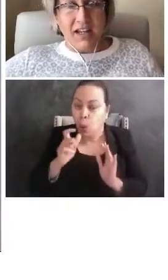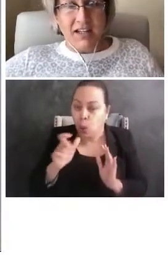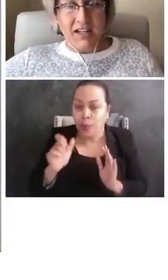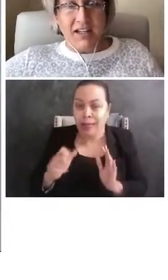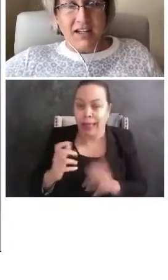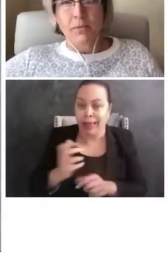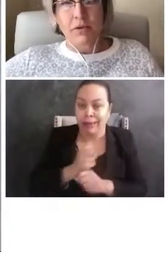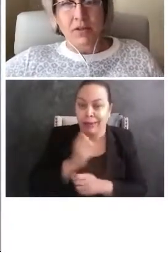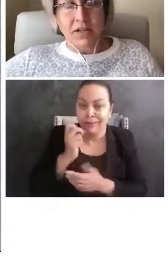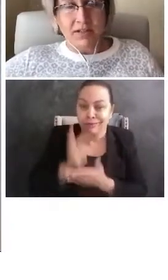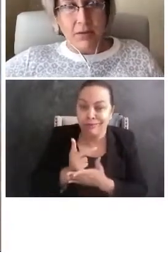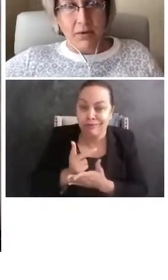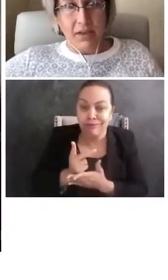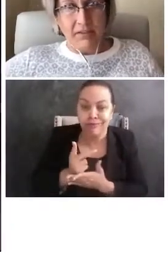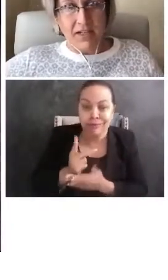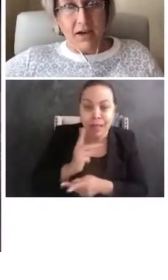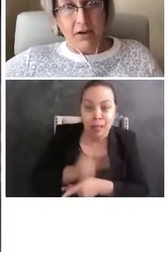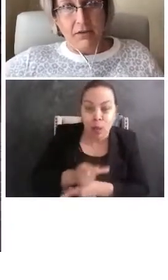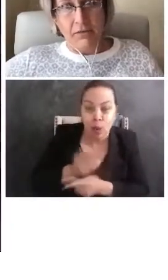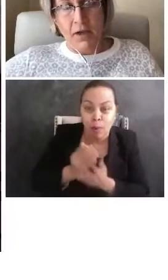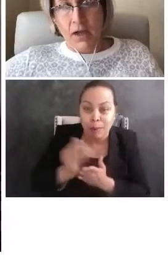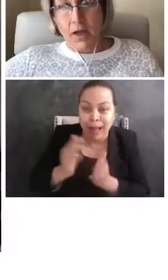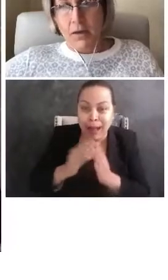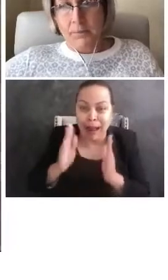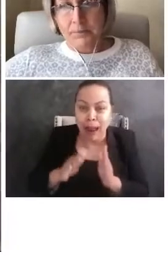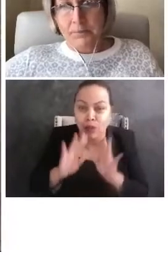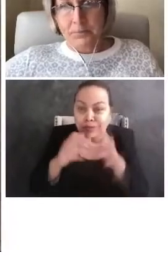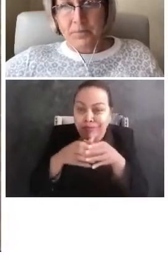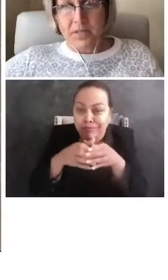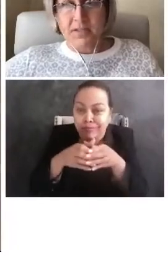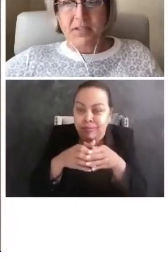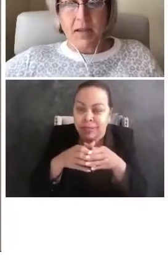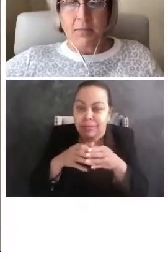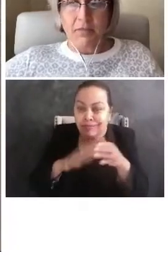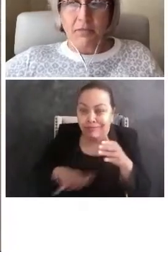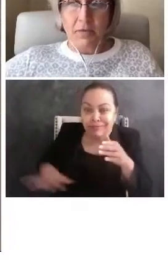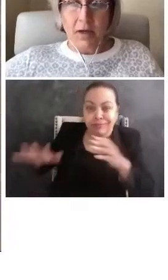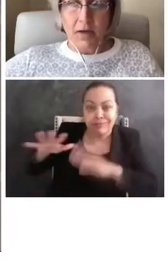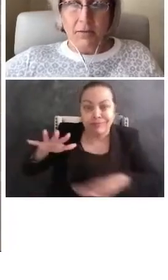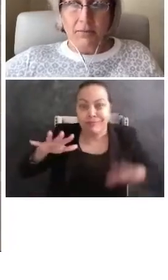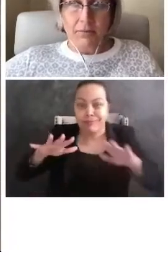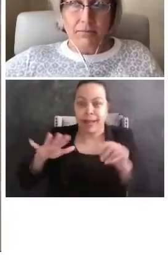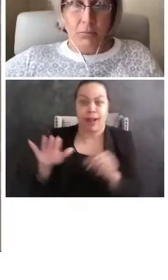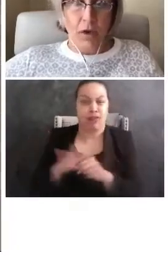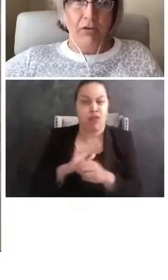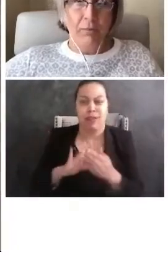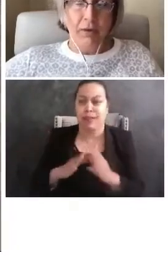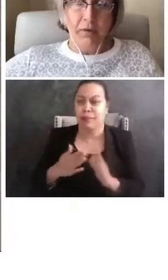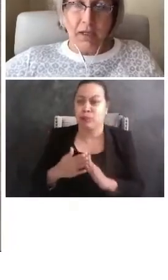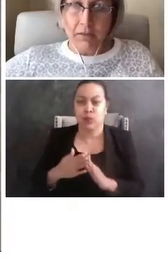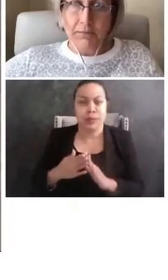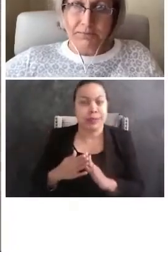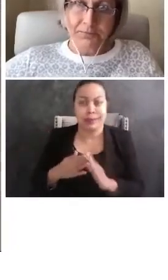entire communities that were left out of this wealth building.